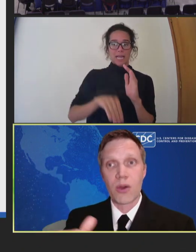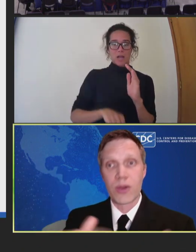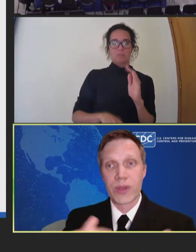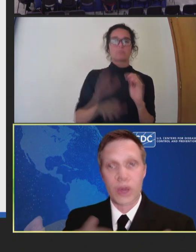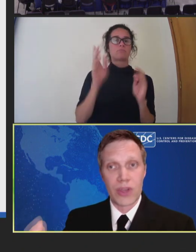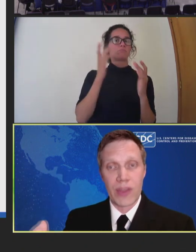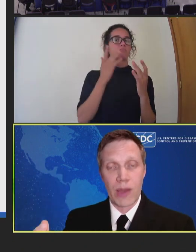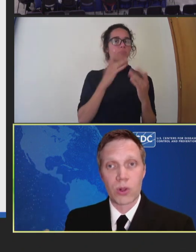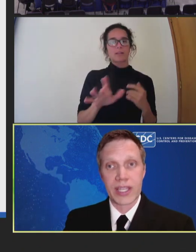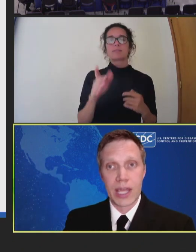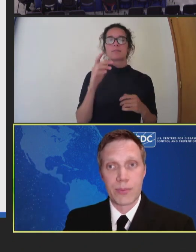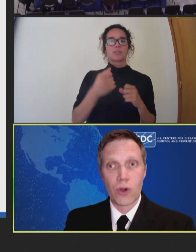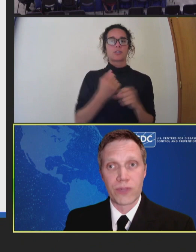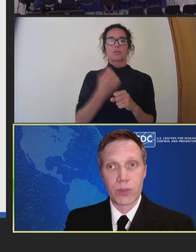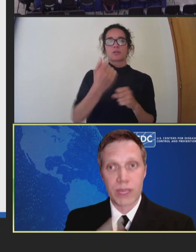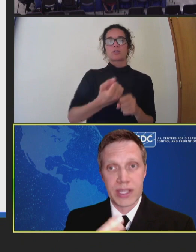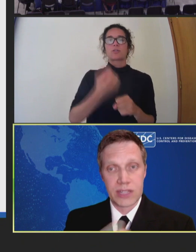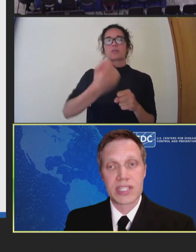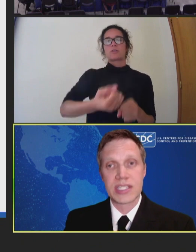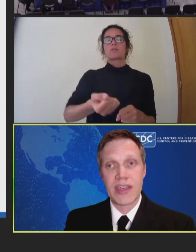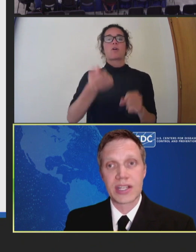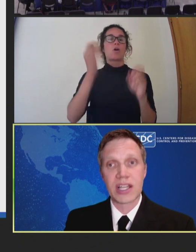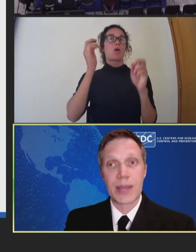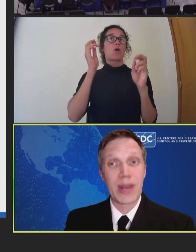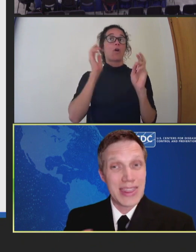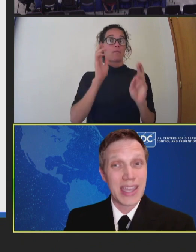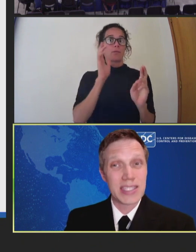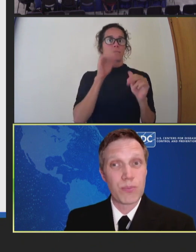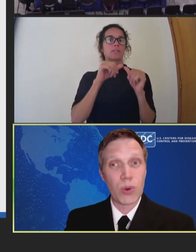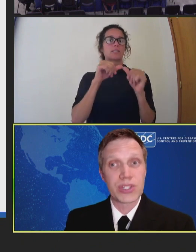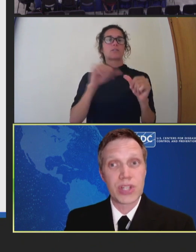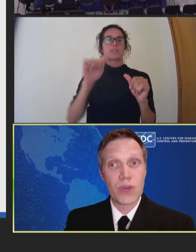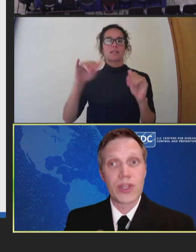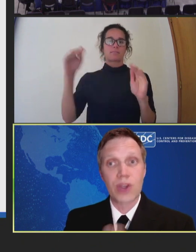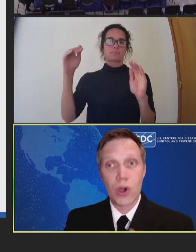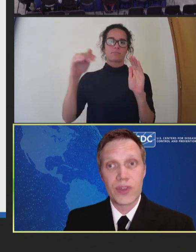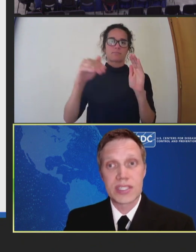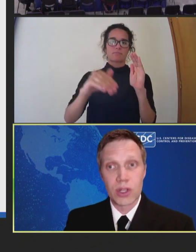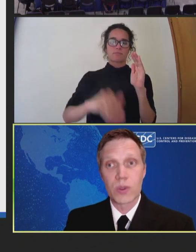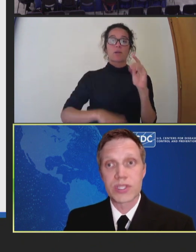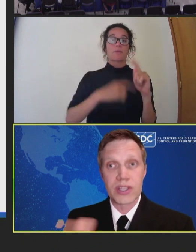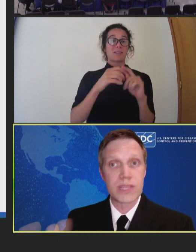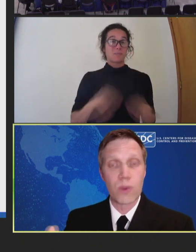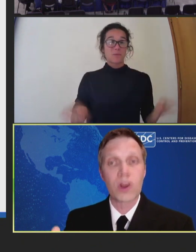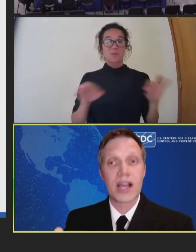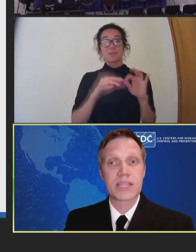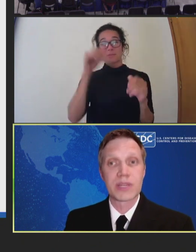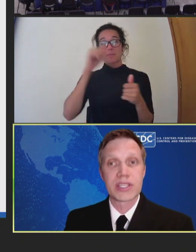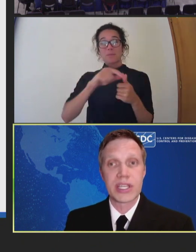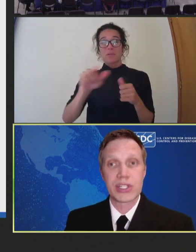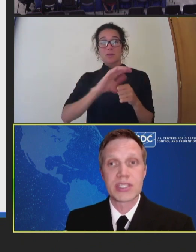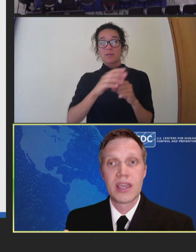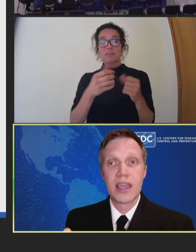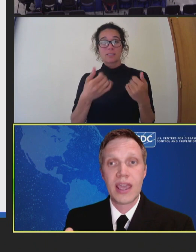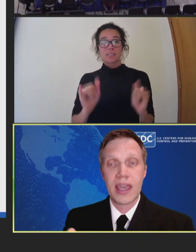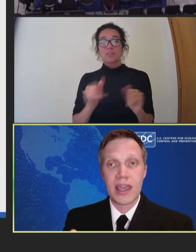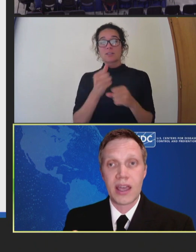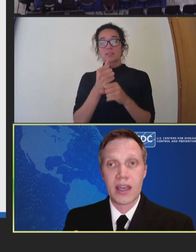We don't know that that will hold again, but hopefully, we'll continue to see that decline. But I think it's important to note that COVID still was causing more hospitalizations